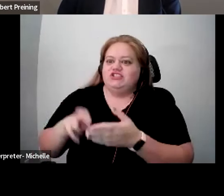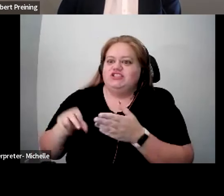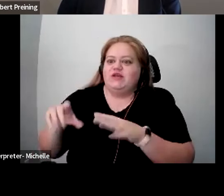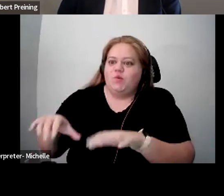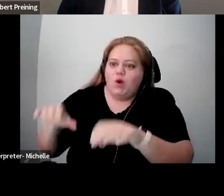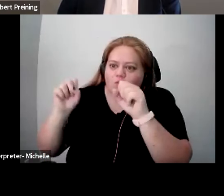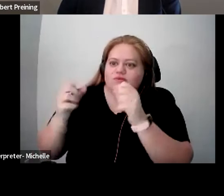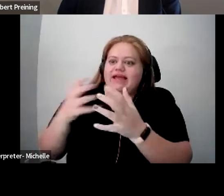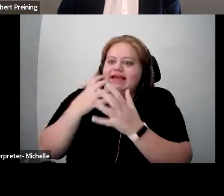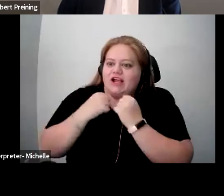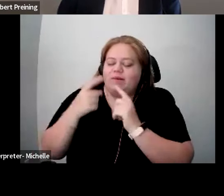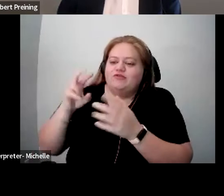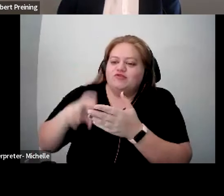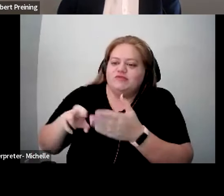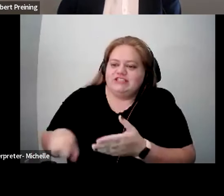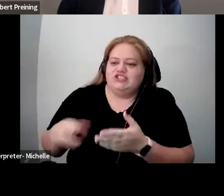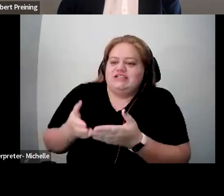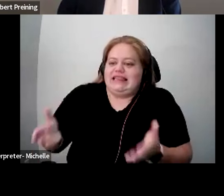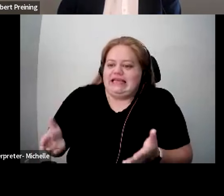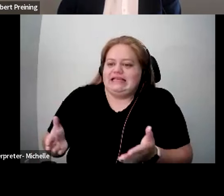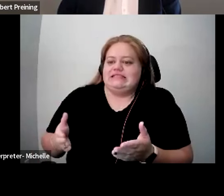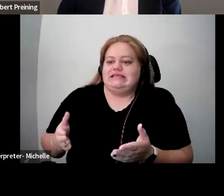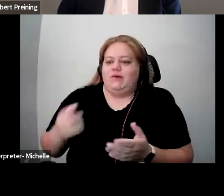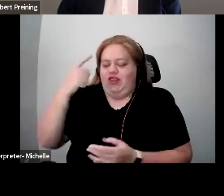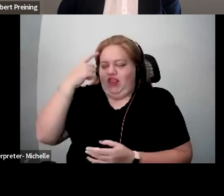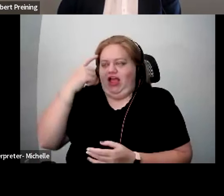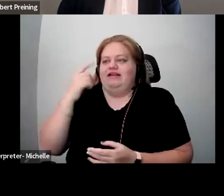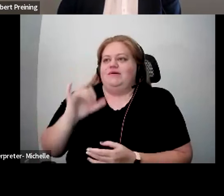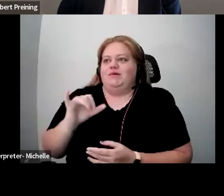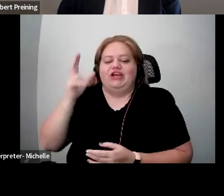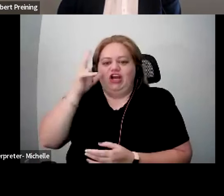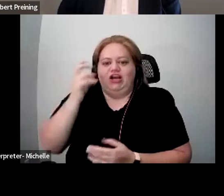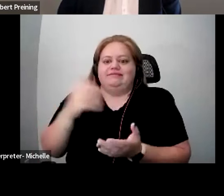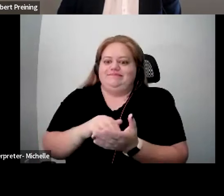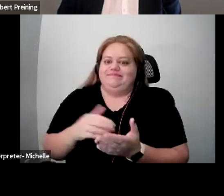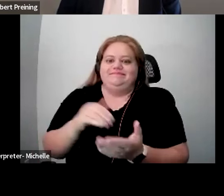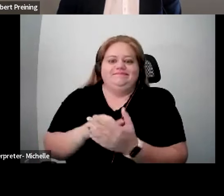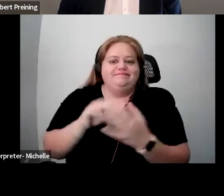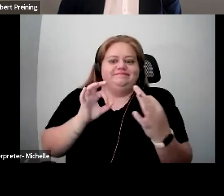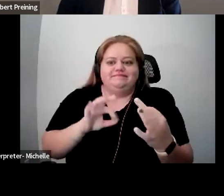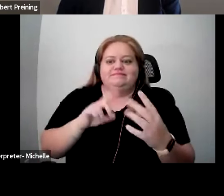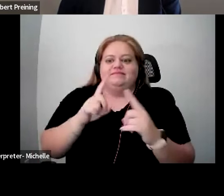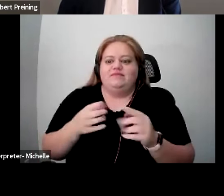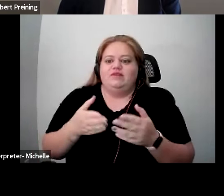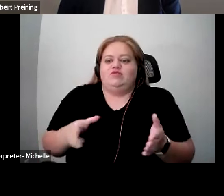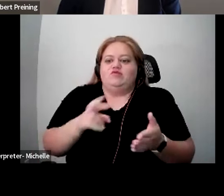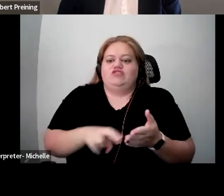That's what I care about? And we heard this over and over again from different scientists